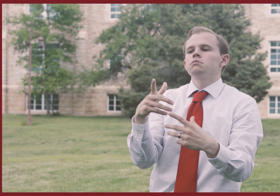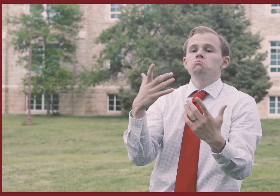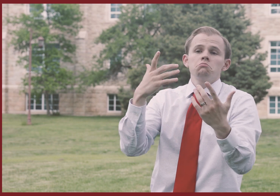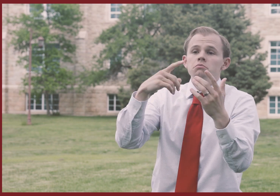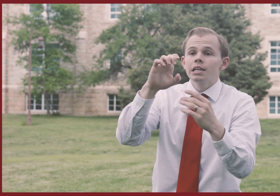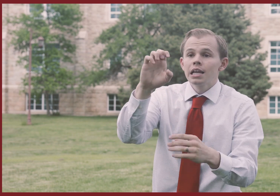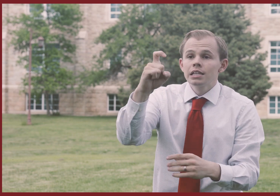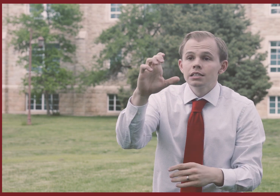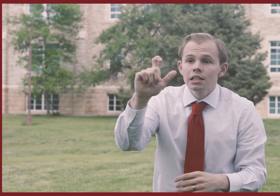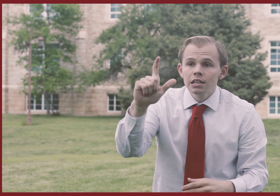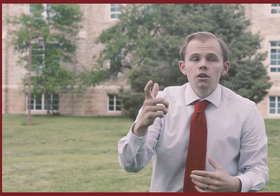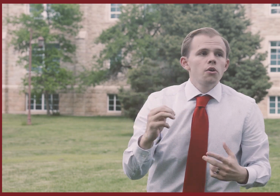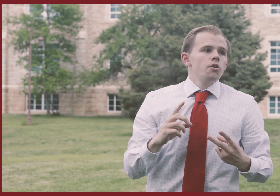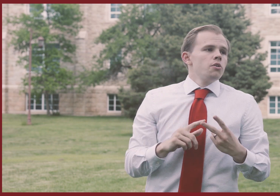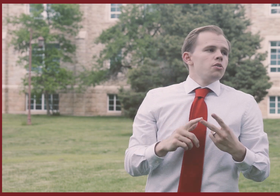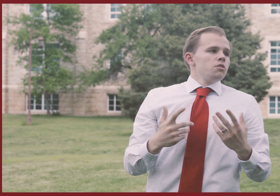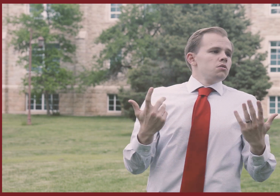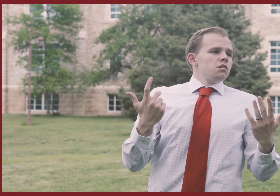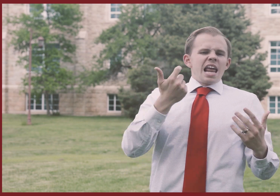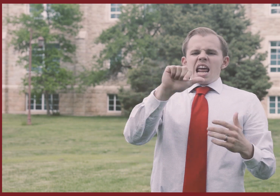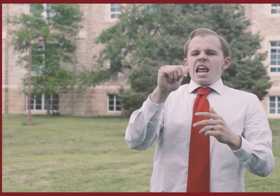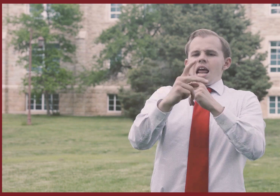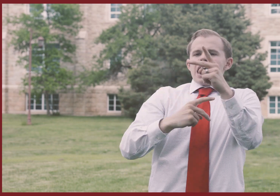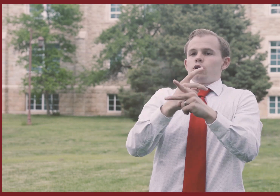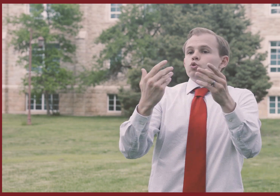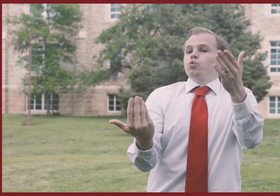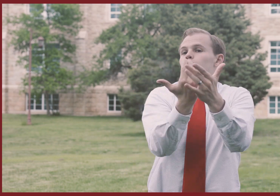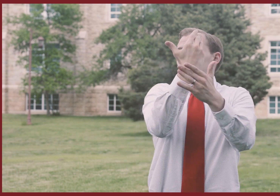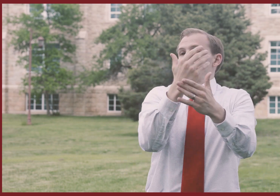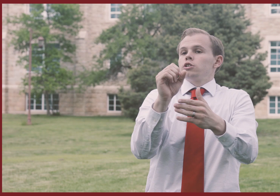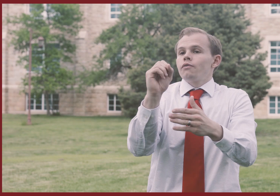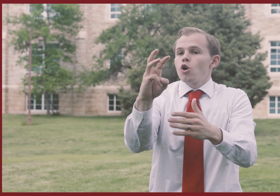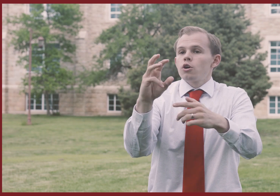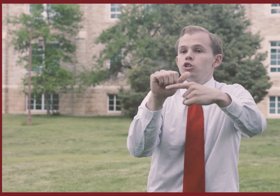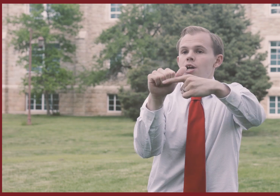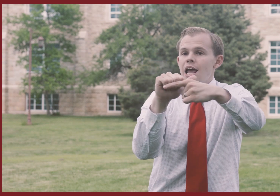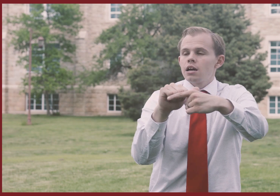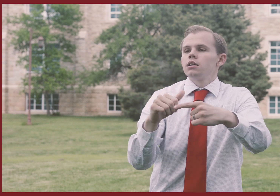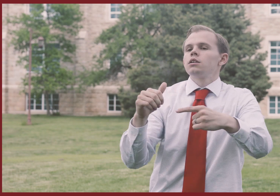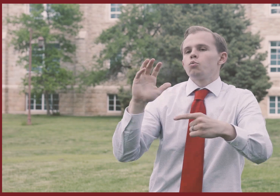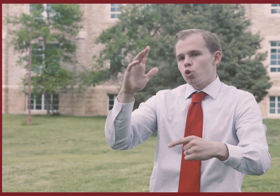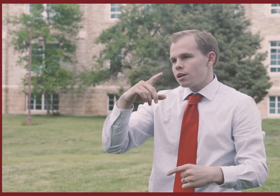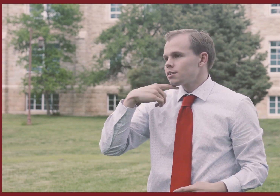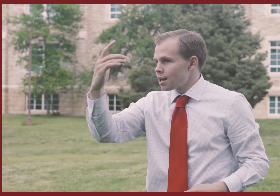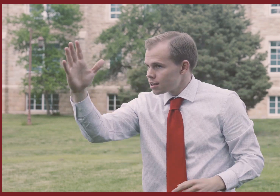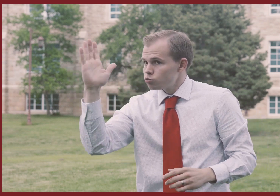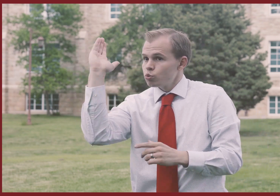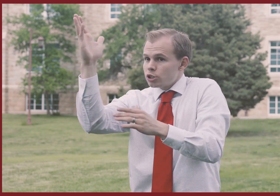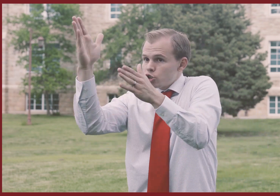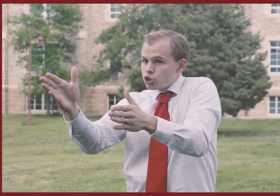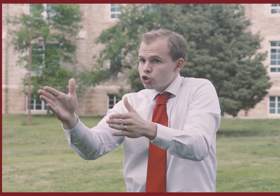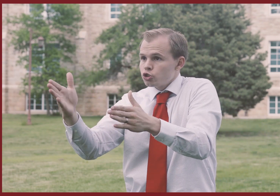training, you know, Excel or any kind of new software training and I'll have to let the presenter know,